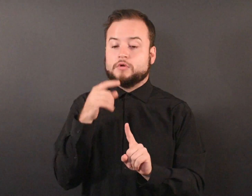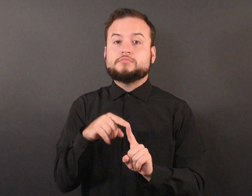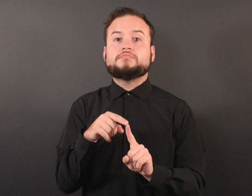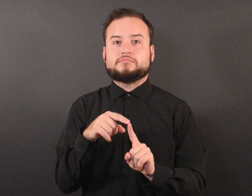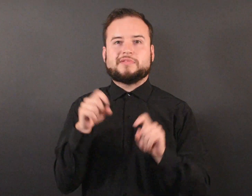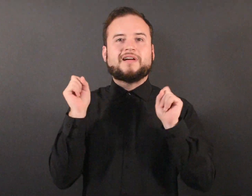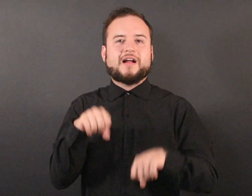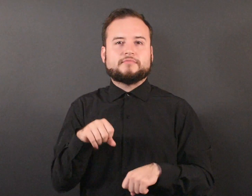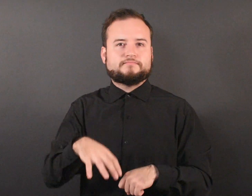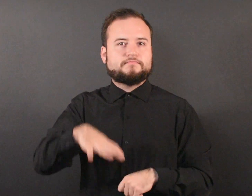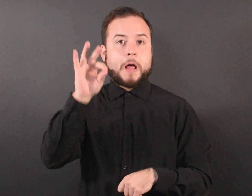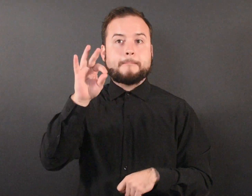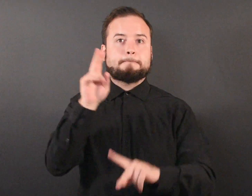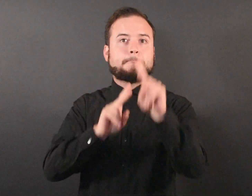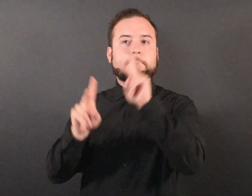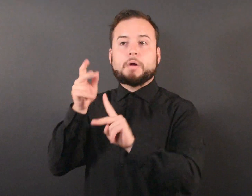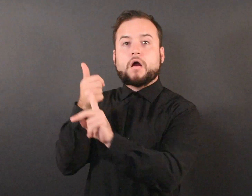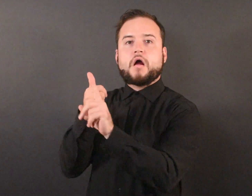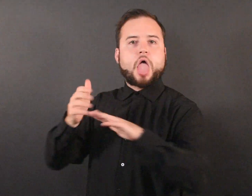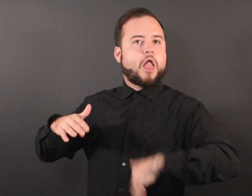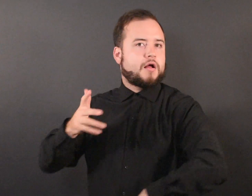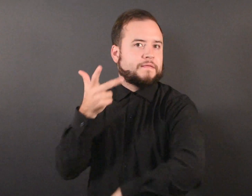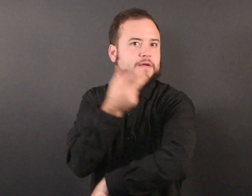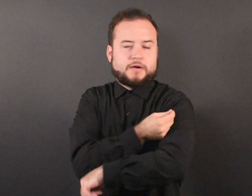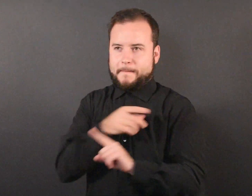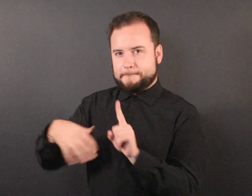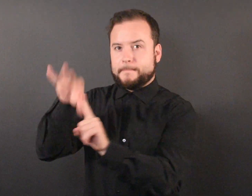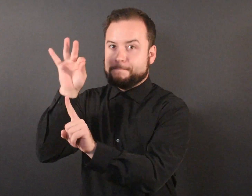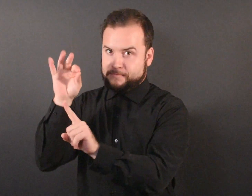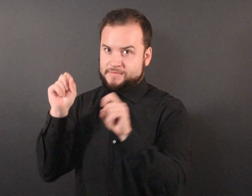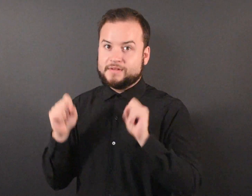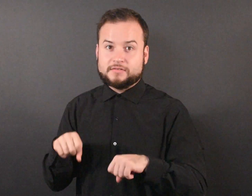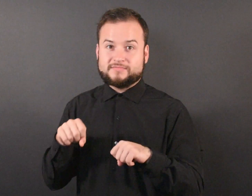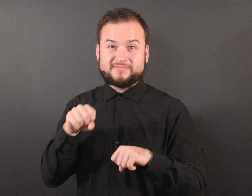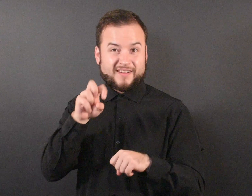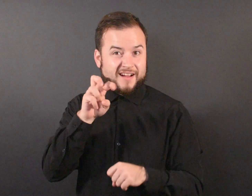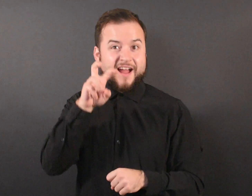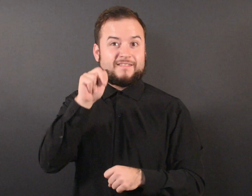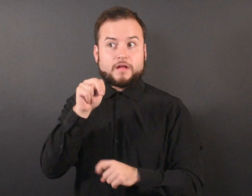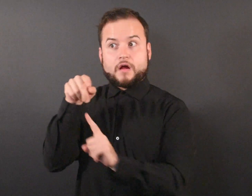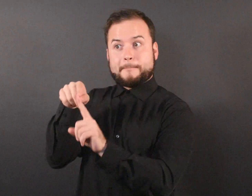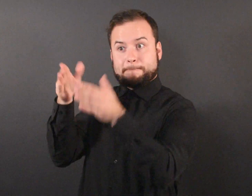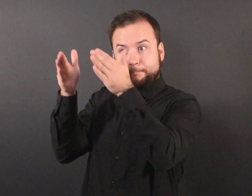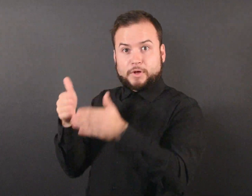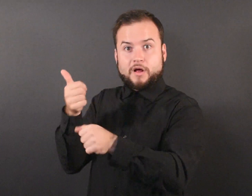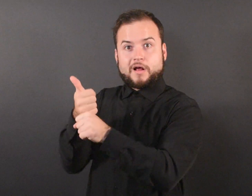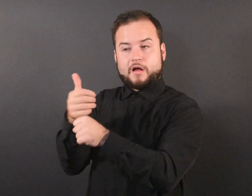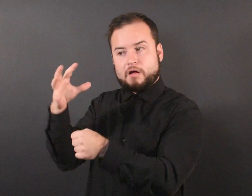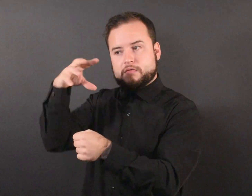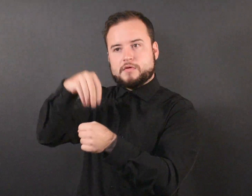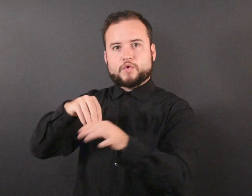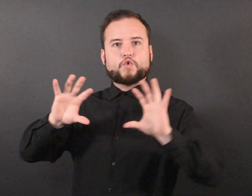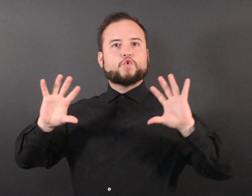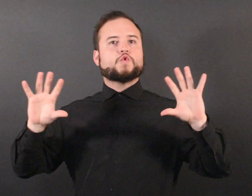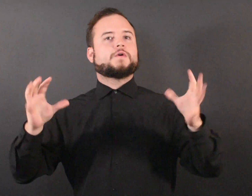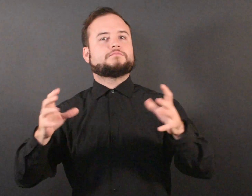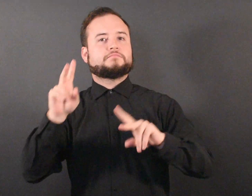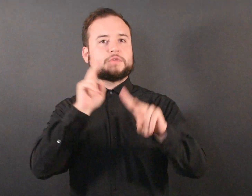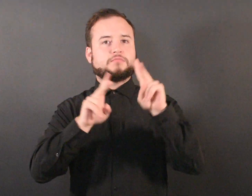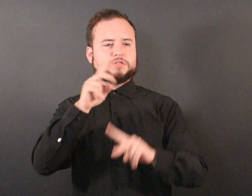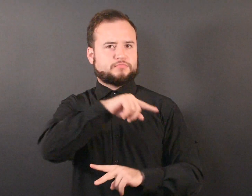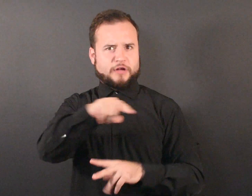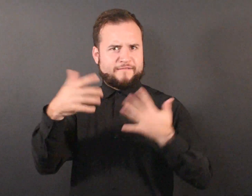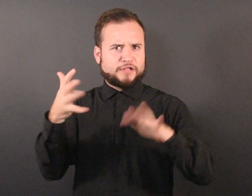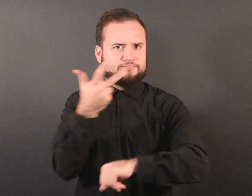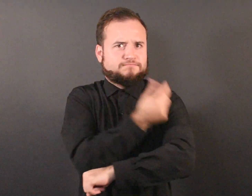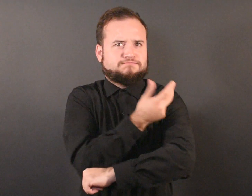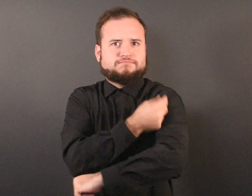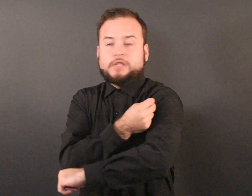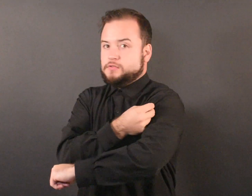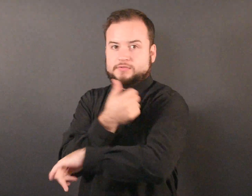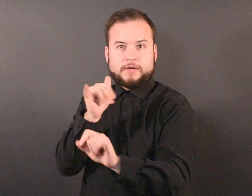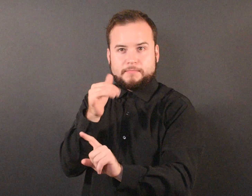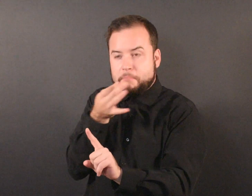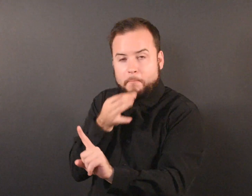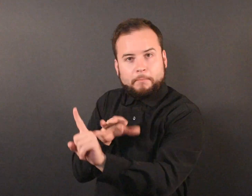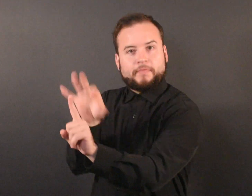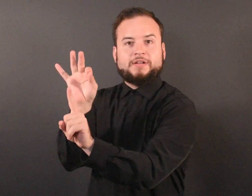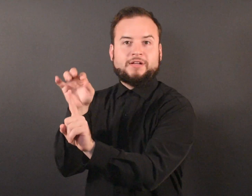are unvaccinated, even within groups of people who may be vaccinated,” said Dr. Ruth Lynfield,